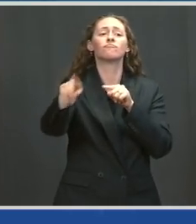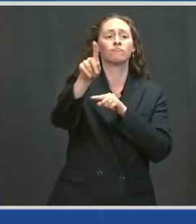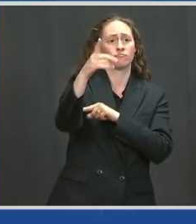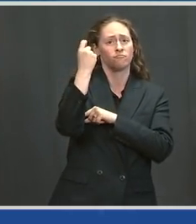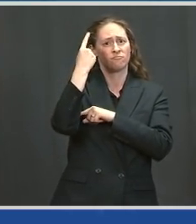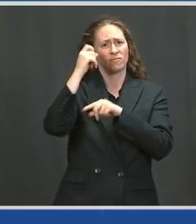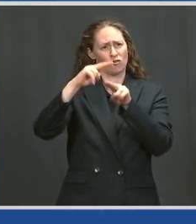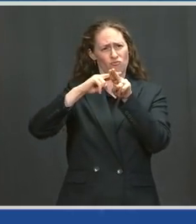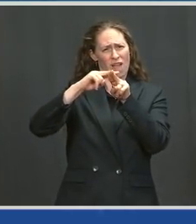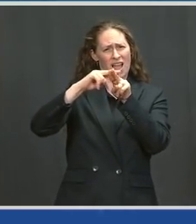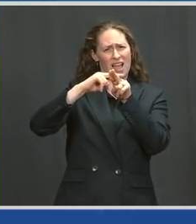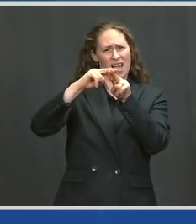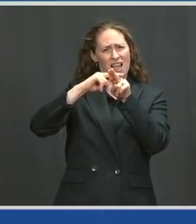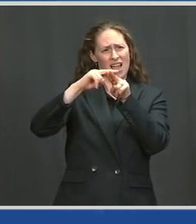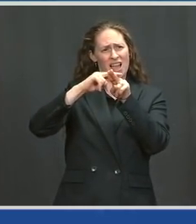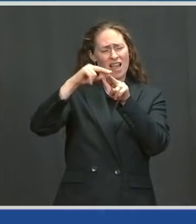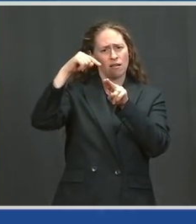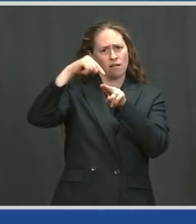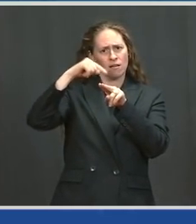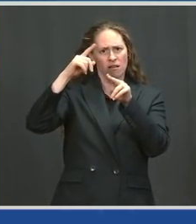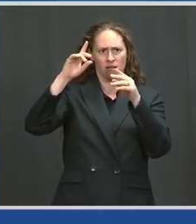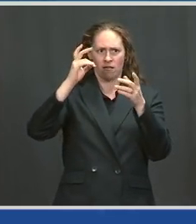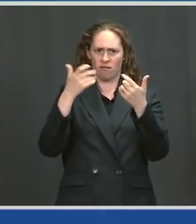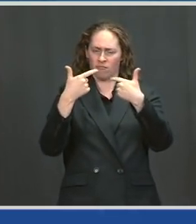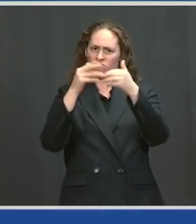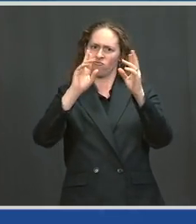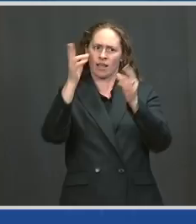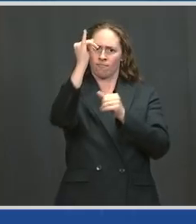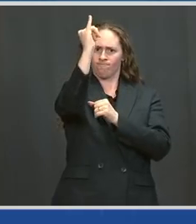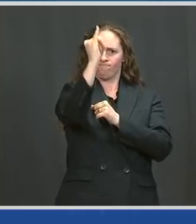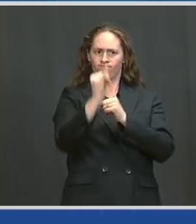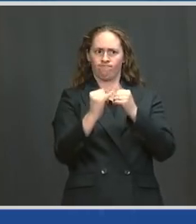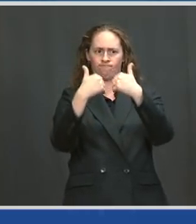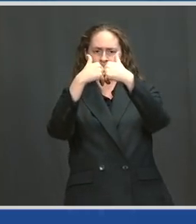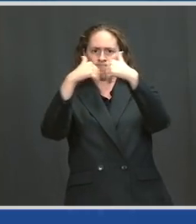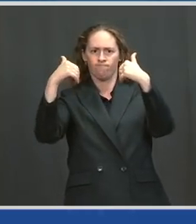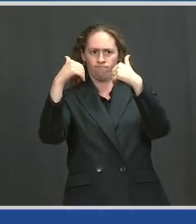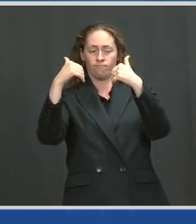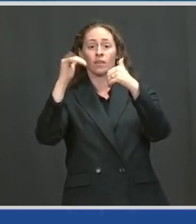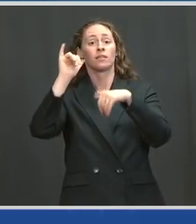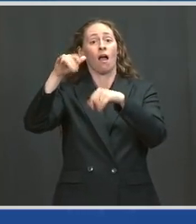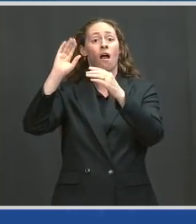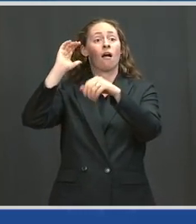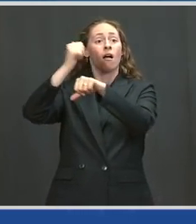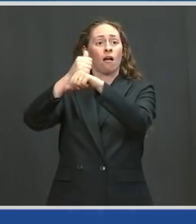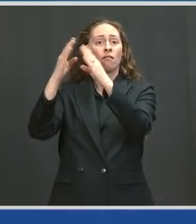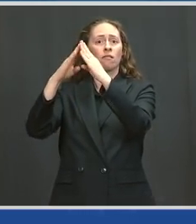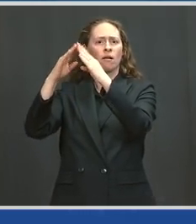they built something of their own worthy, worthy of their talent and their ambition.